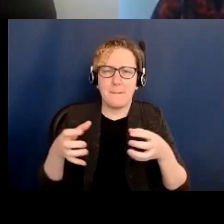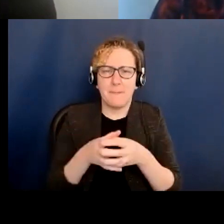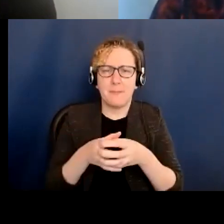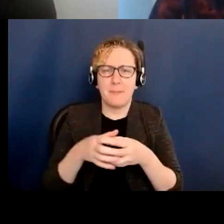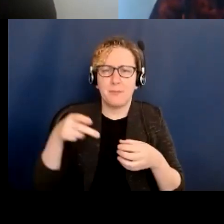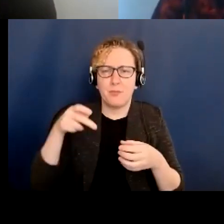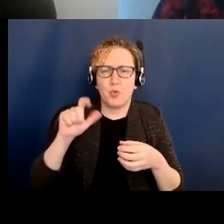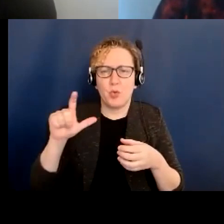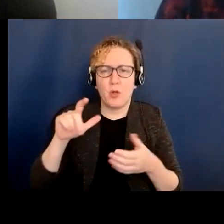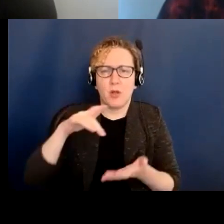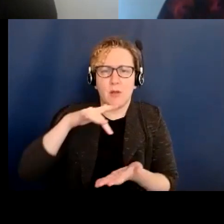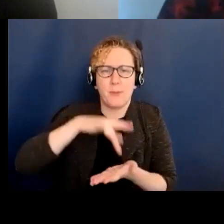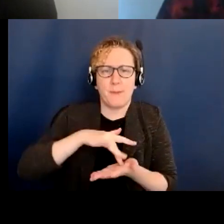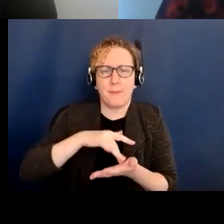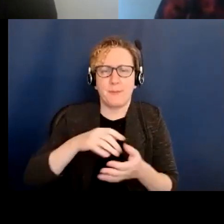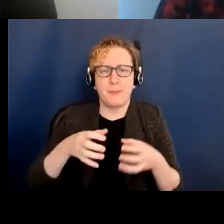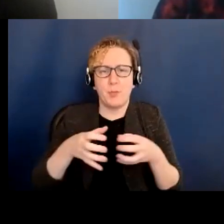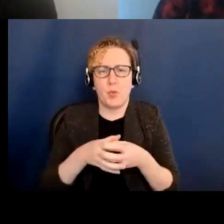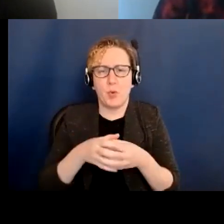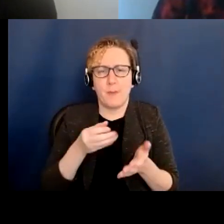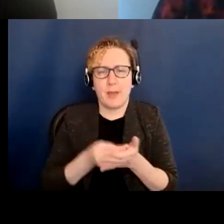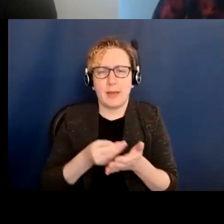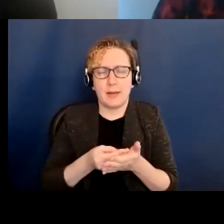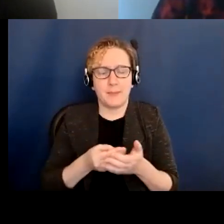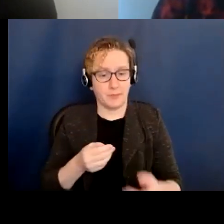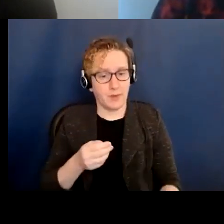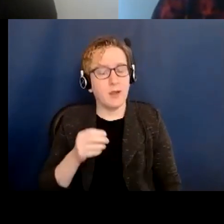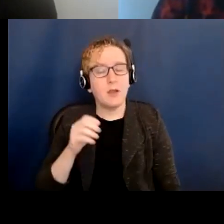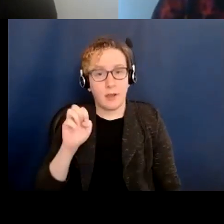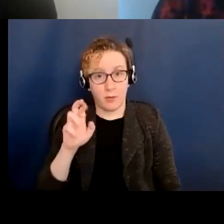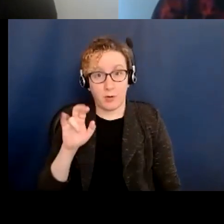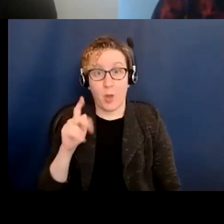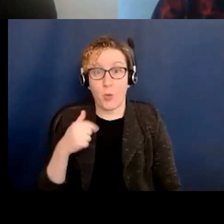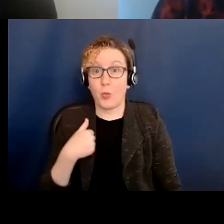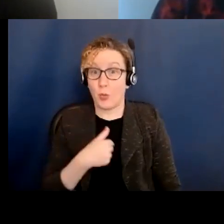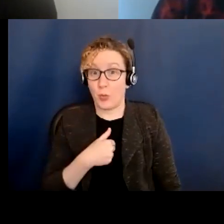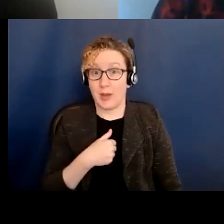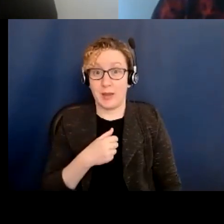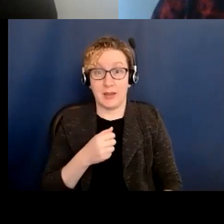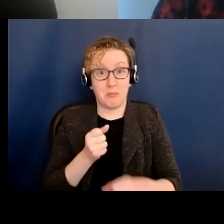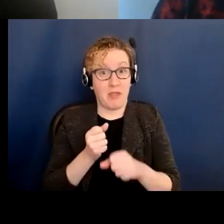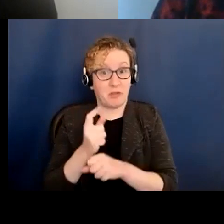Sure. We budget for it every year.